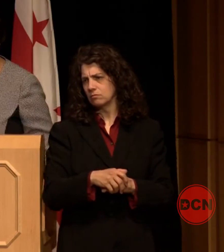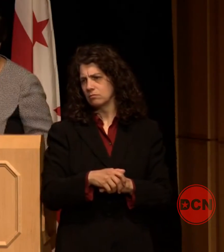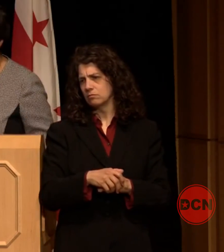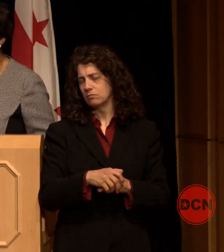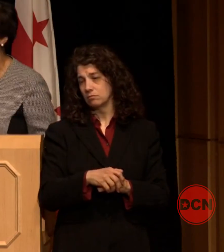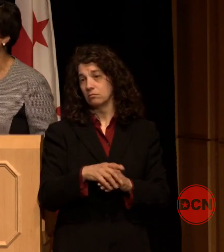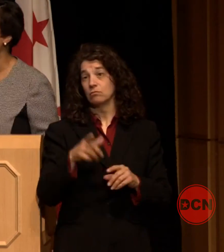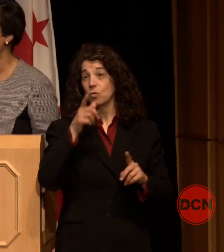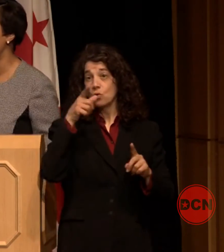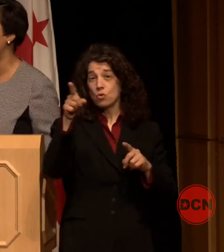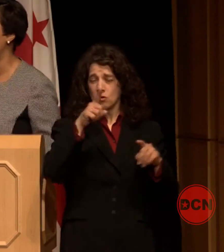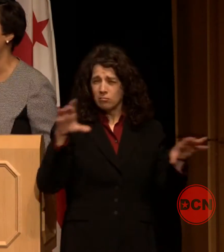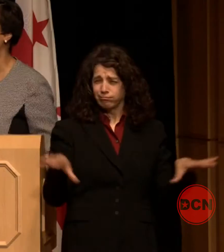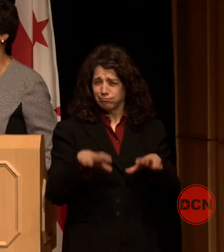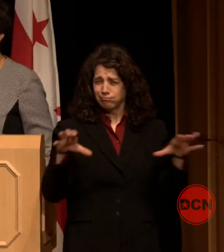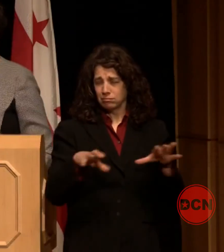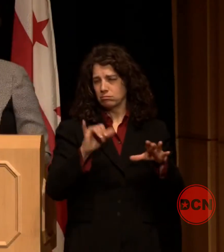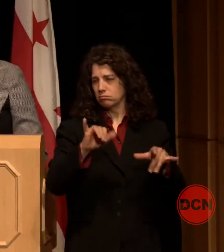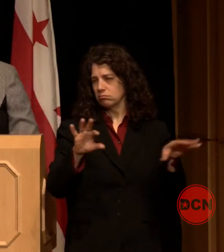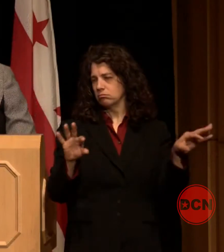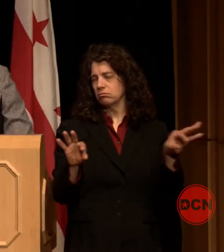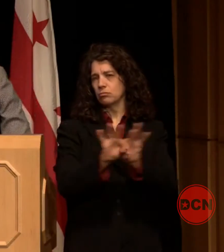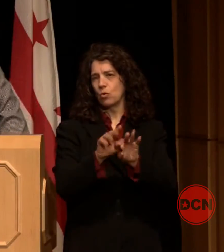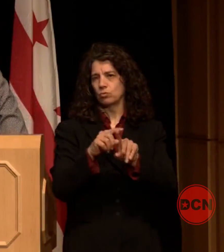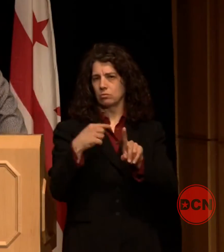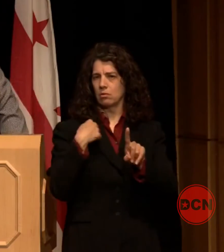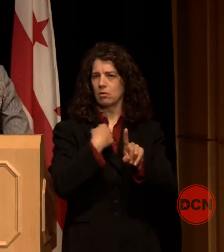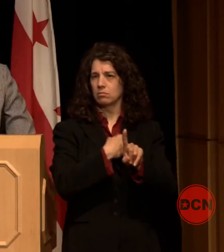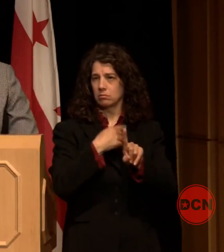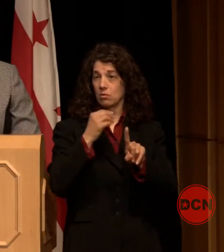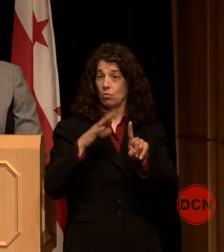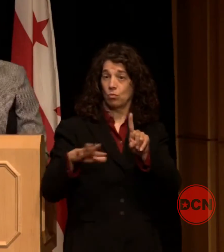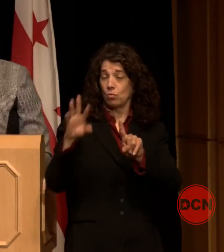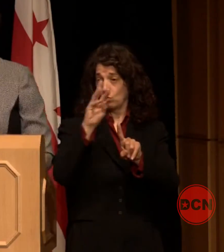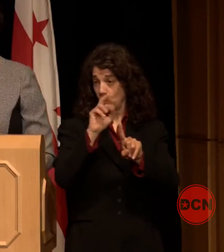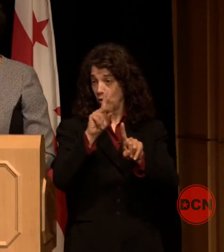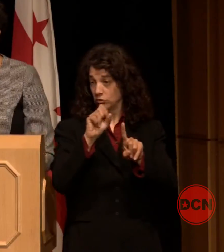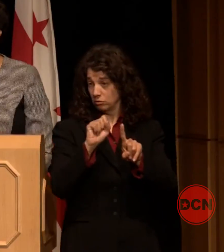NOW, AS MUCH AS WE'VE GOTTEN DONE, THERE IS MUCH MORE TO DO.